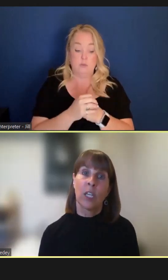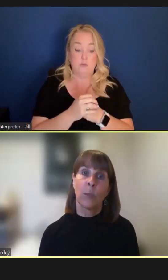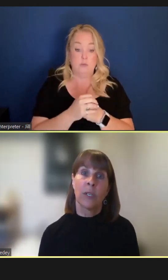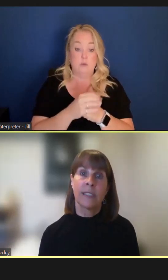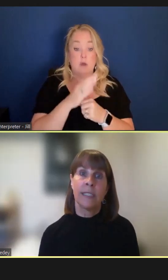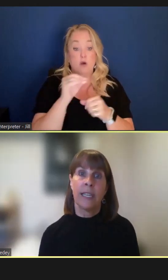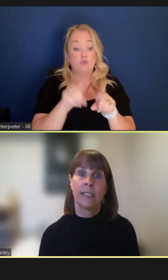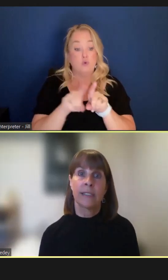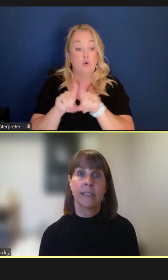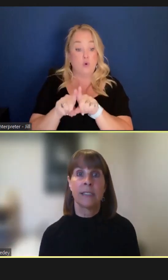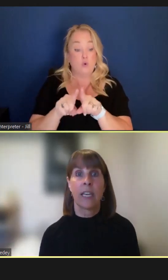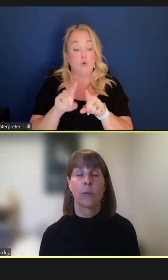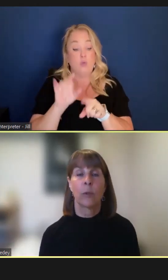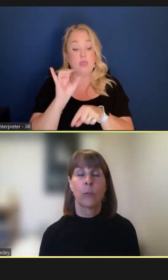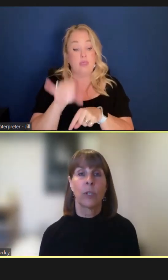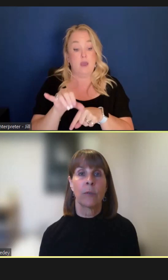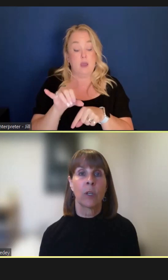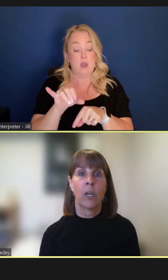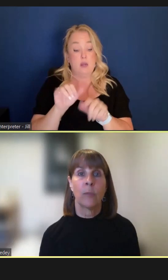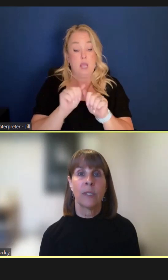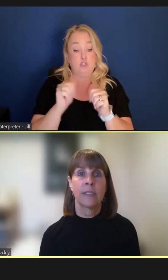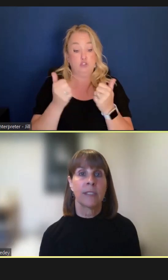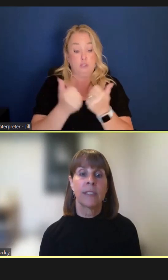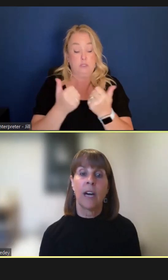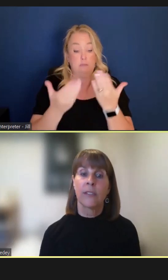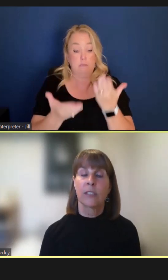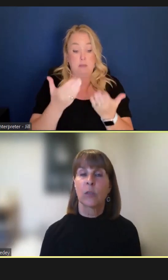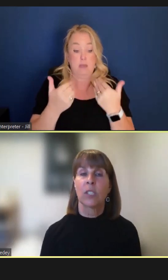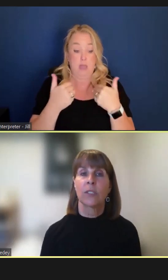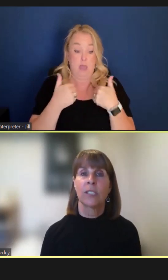part SE agencies have reporting requirements to the office of special